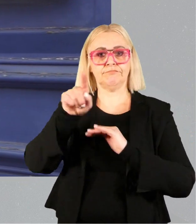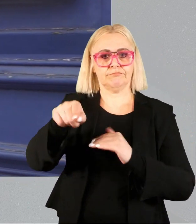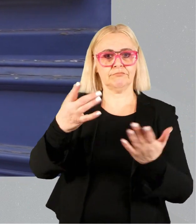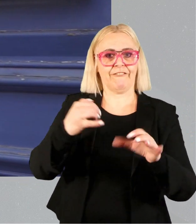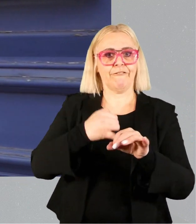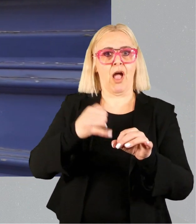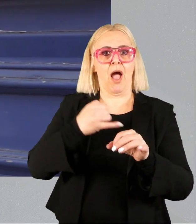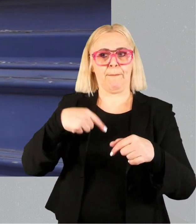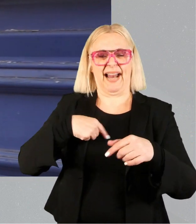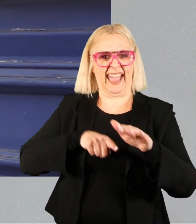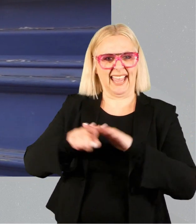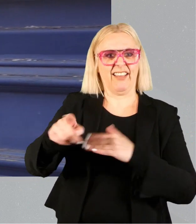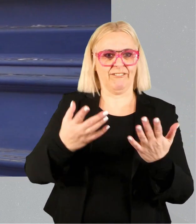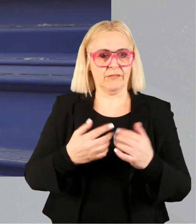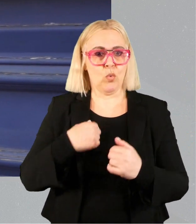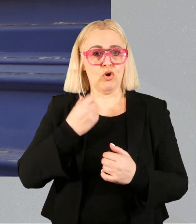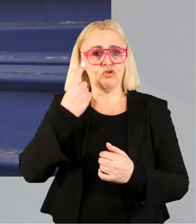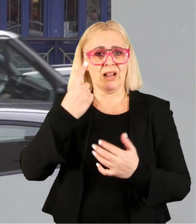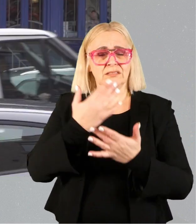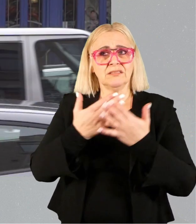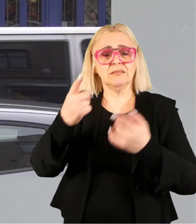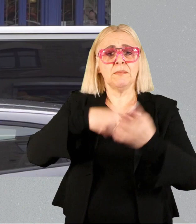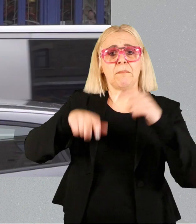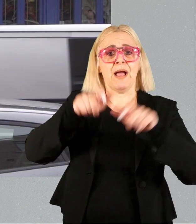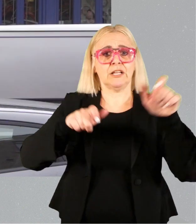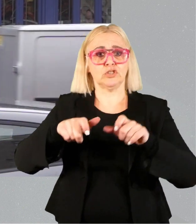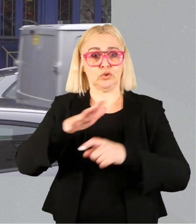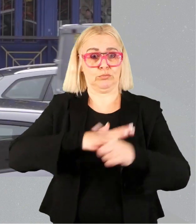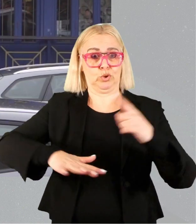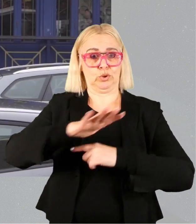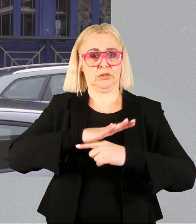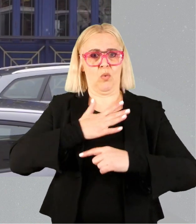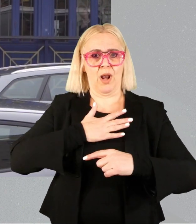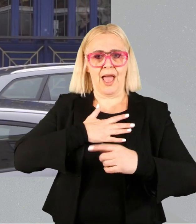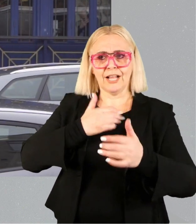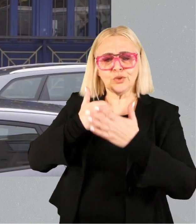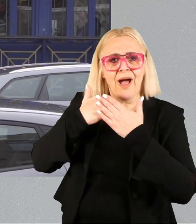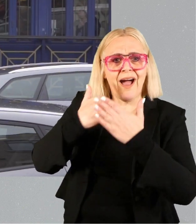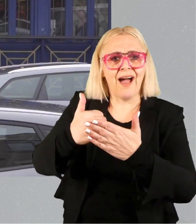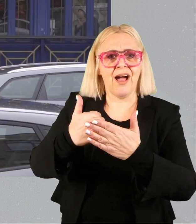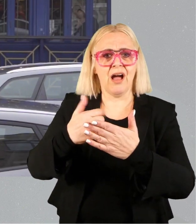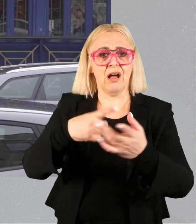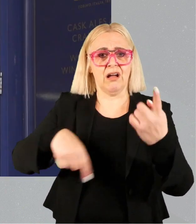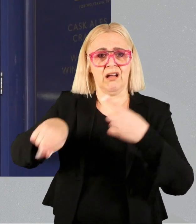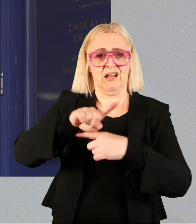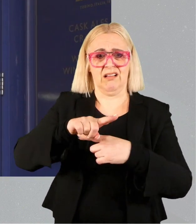We realize that for many of the patients in our community that we would like to really help,